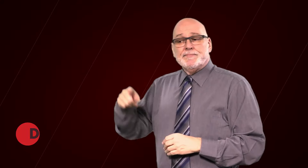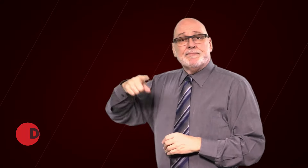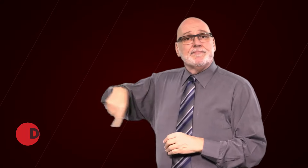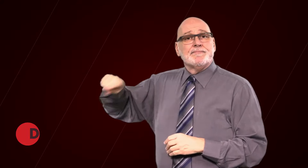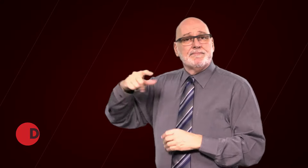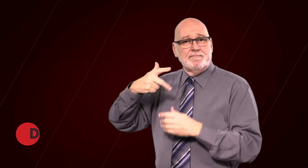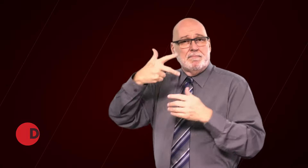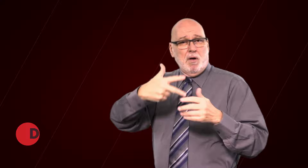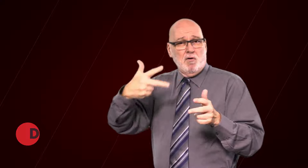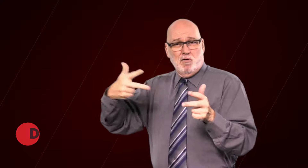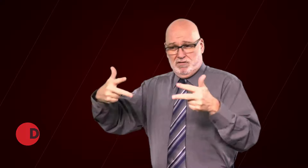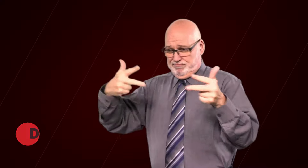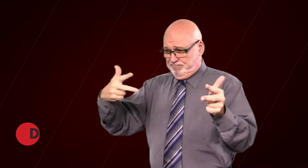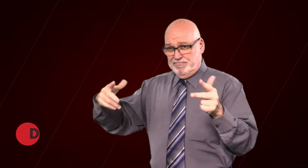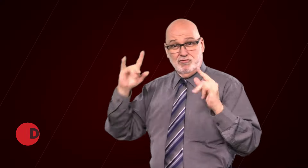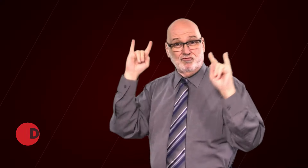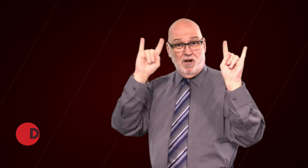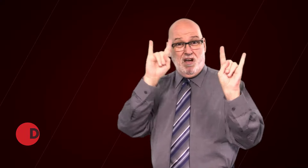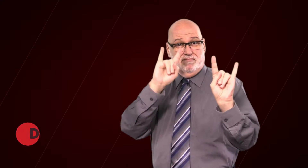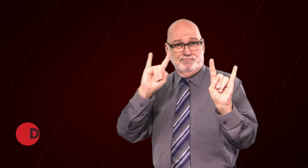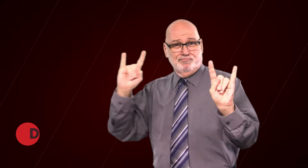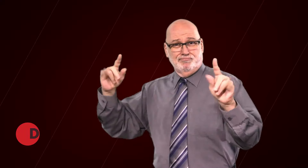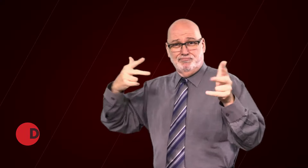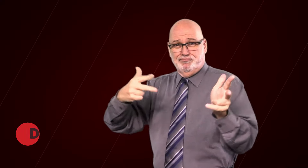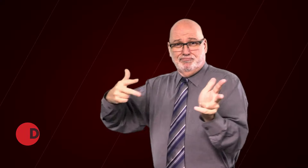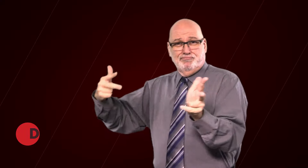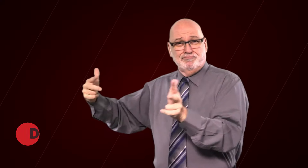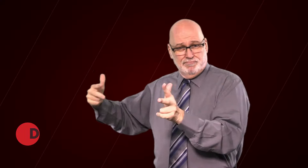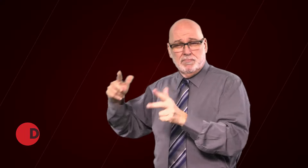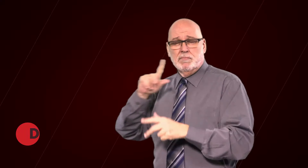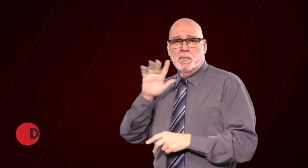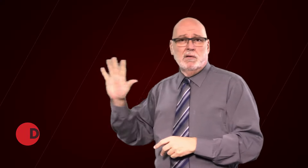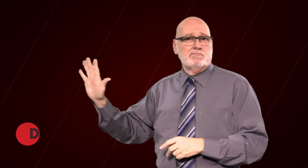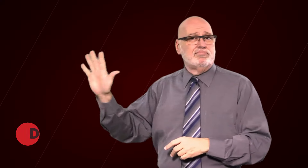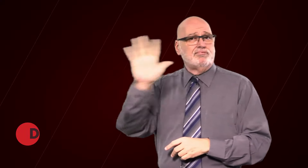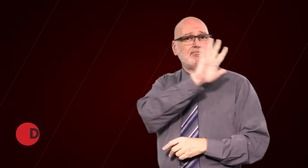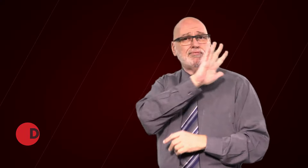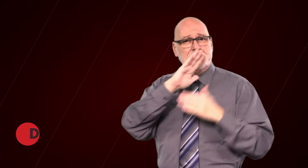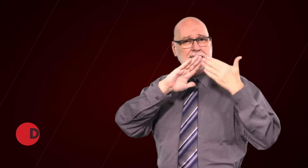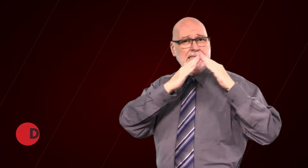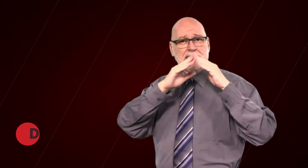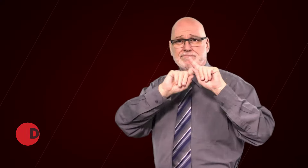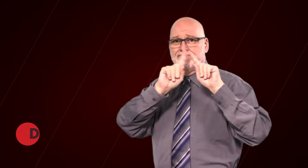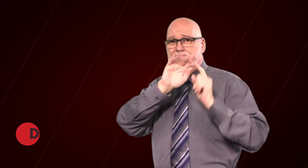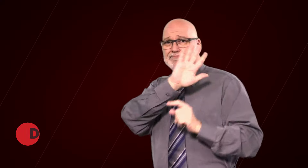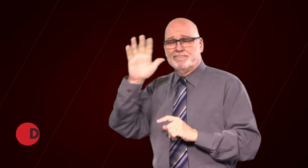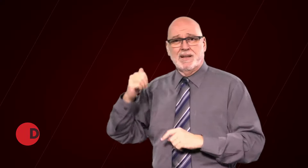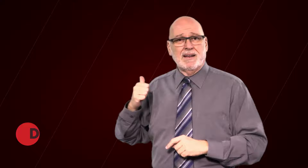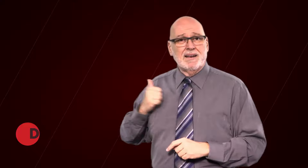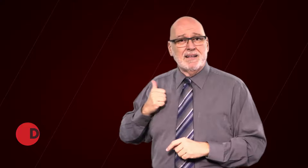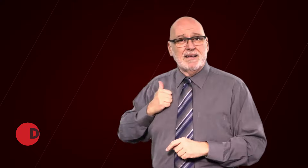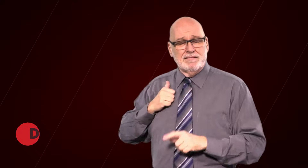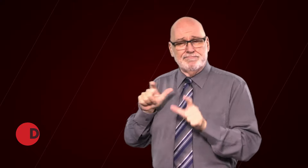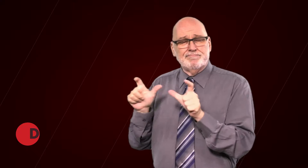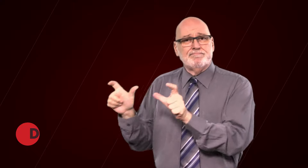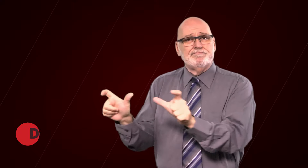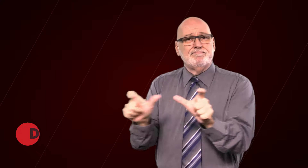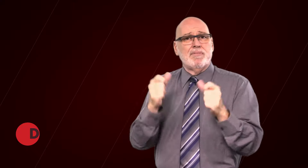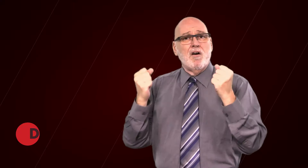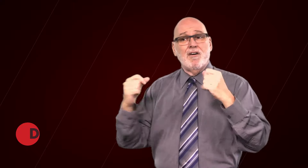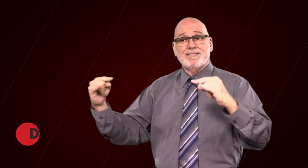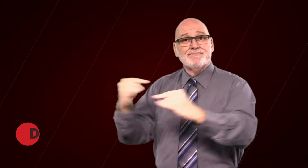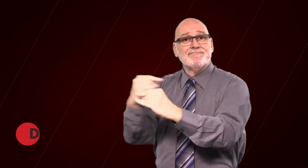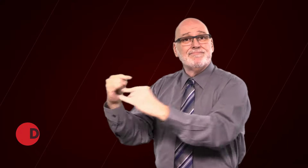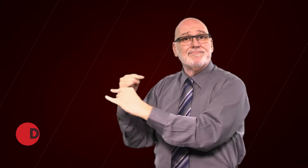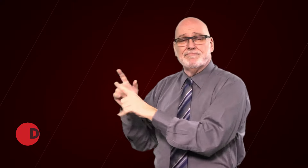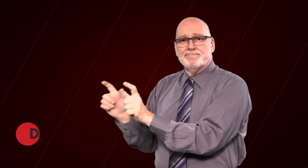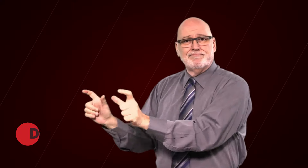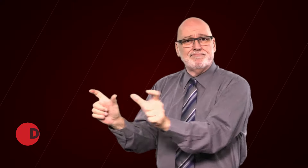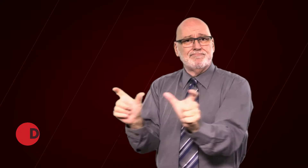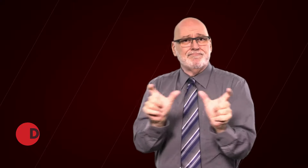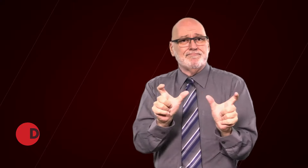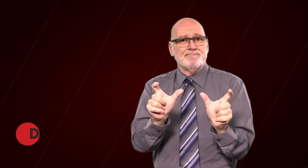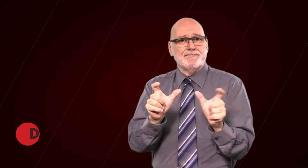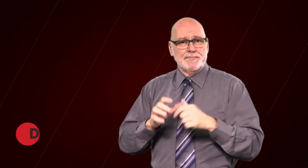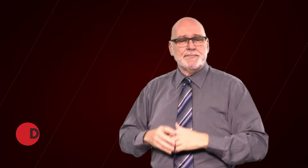They parked their trucks on streets in Canadian cities, blocking traffic.